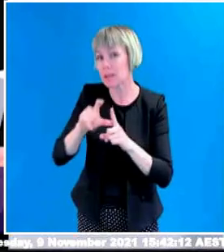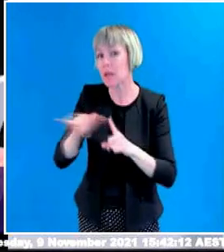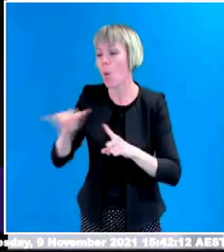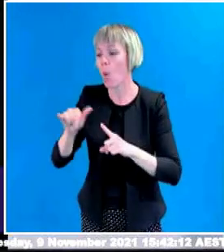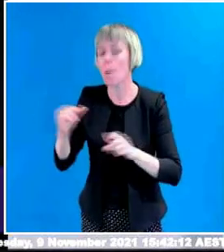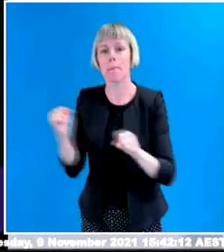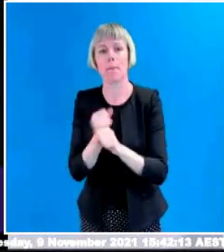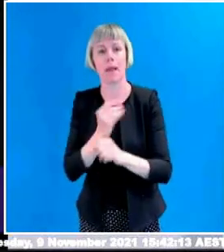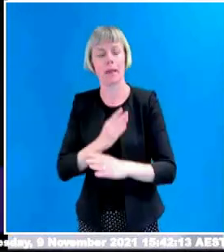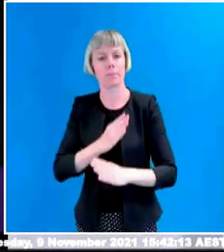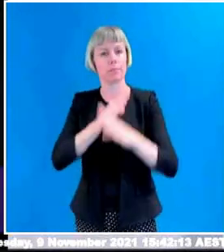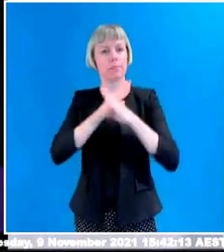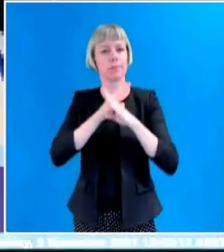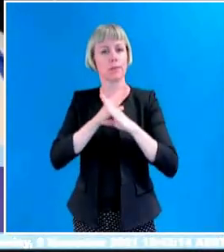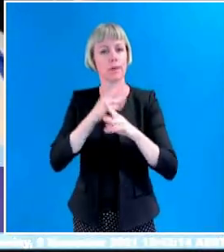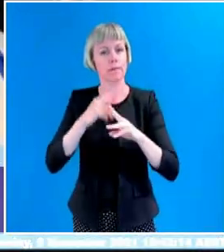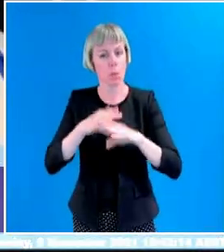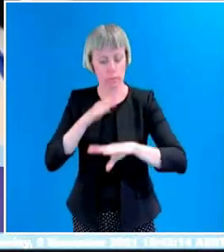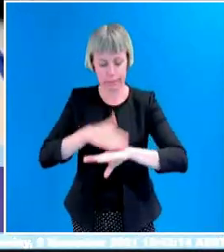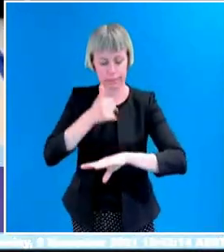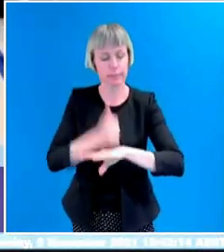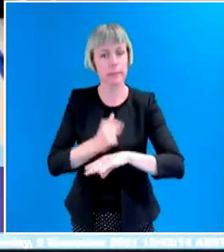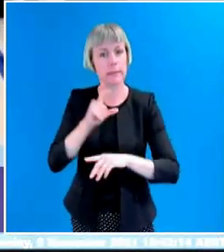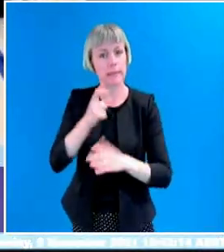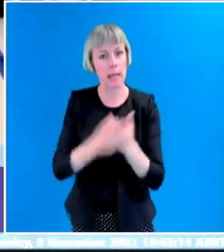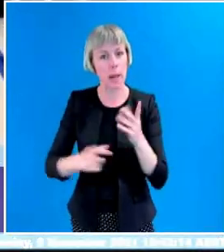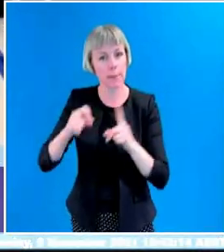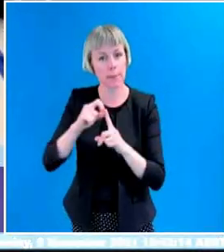Obviously the parliamentary scrutiny process --- there are a couple